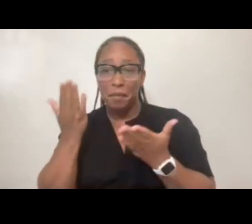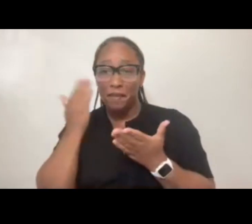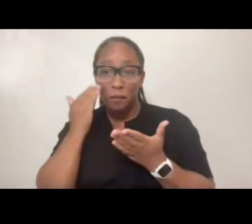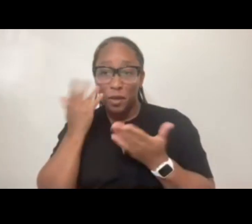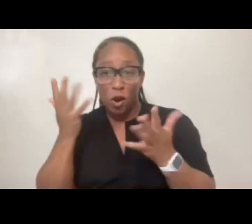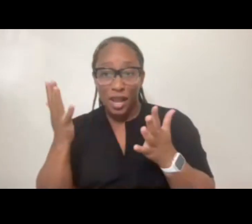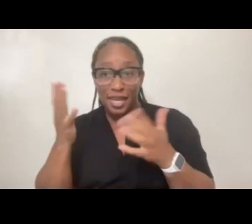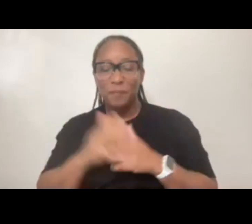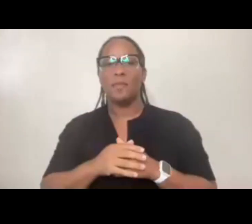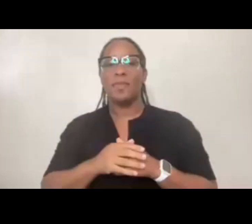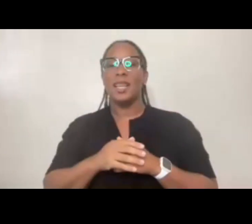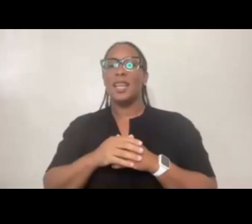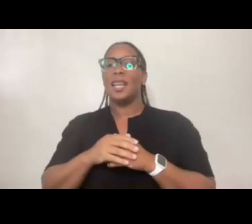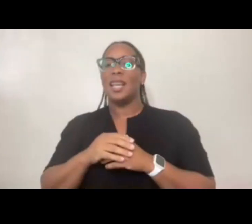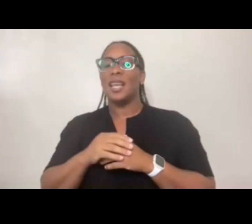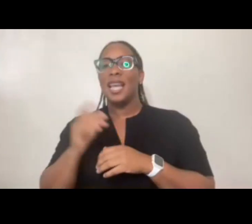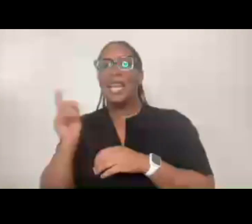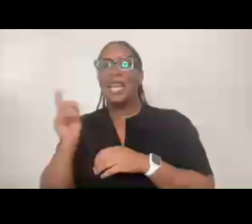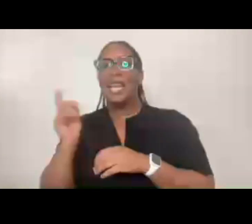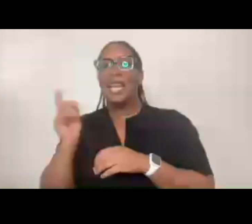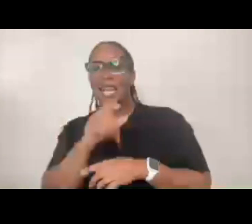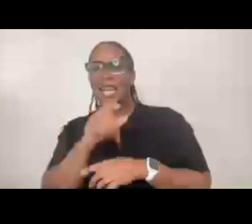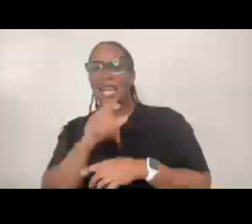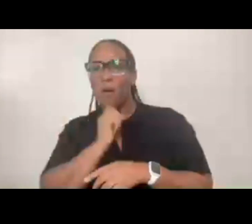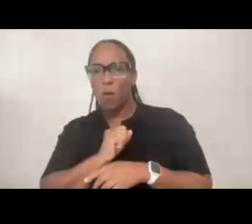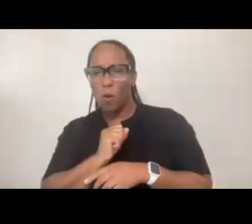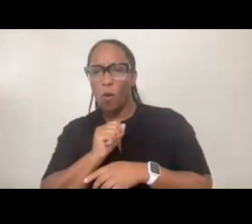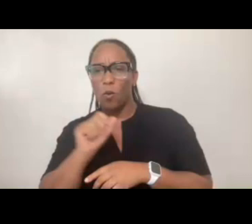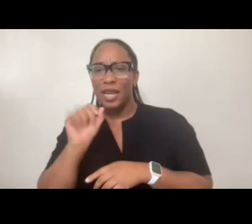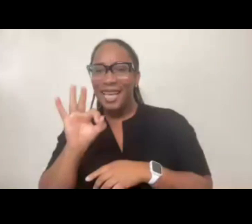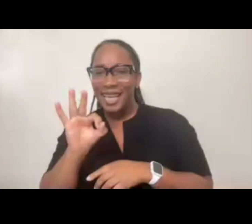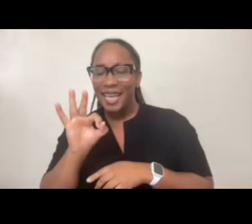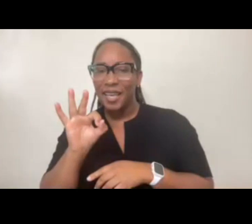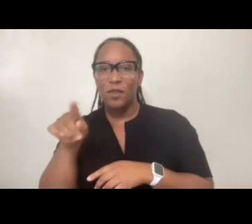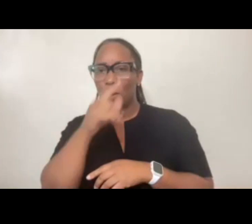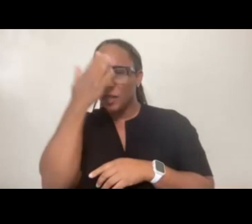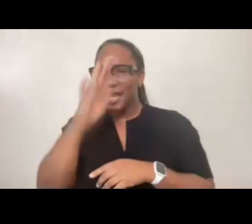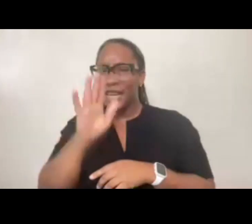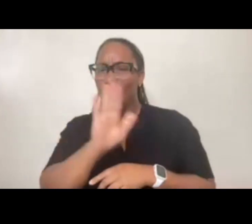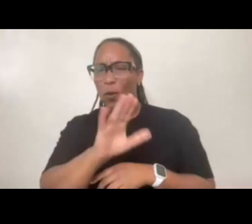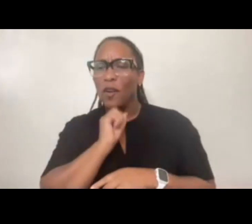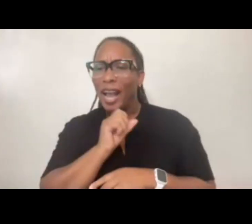Umatilla. Paige asked. How old would you be if you didn't know how old you were?